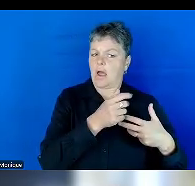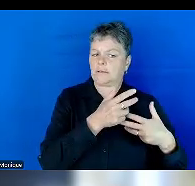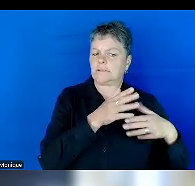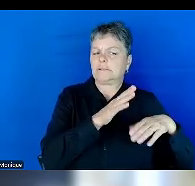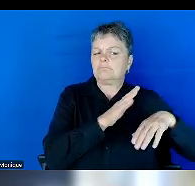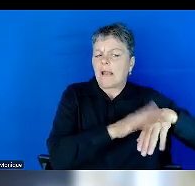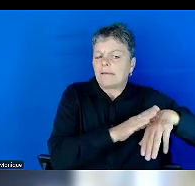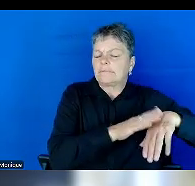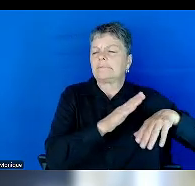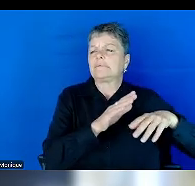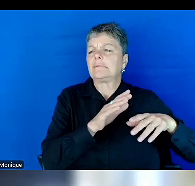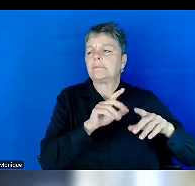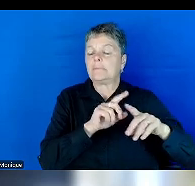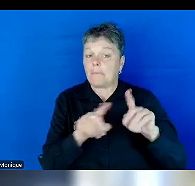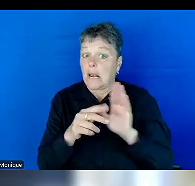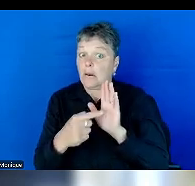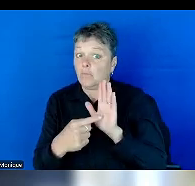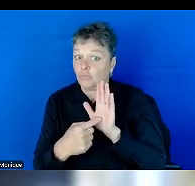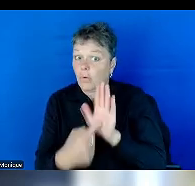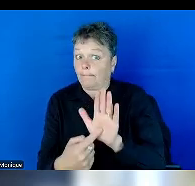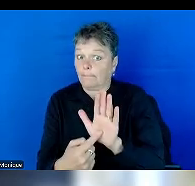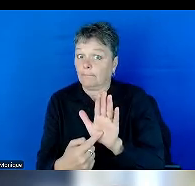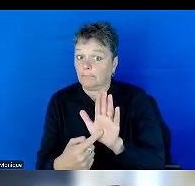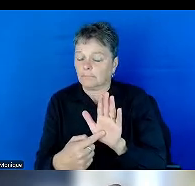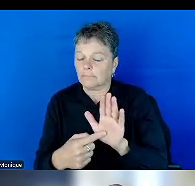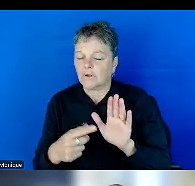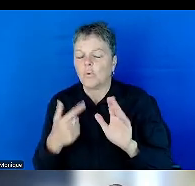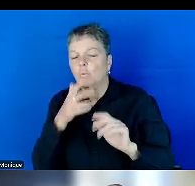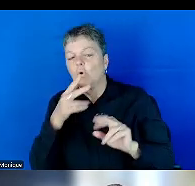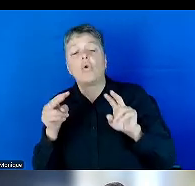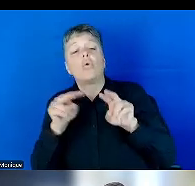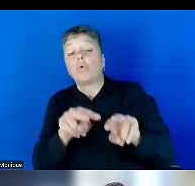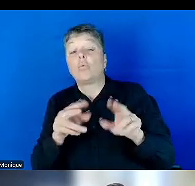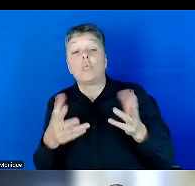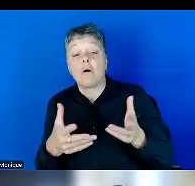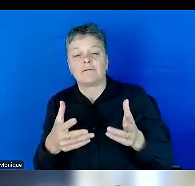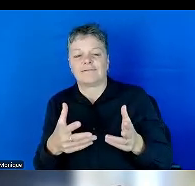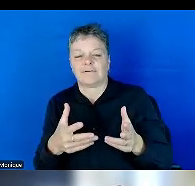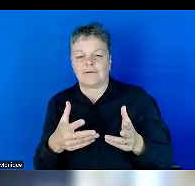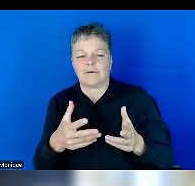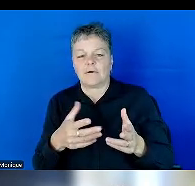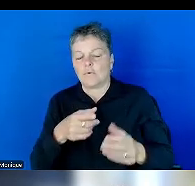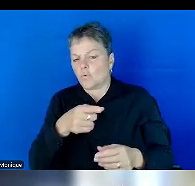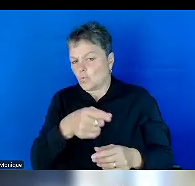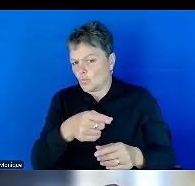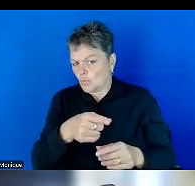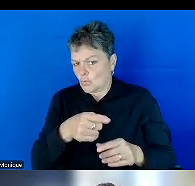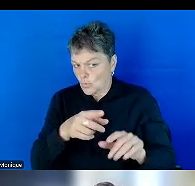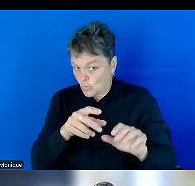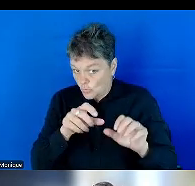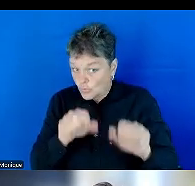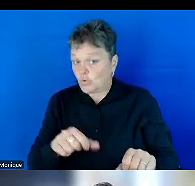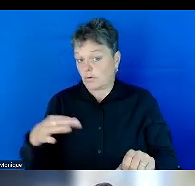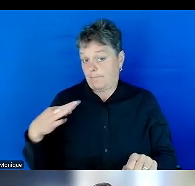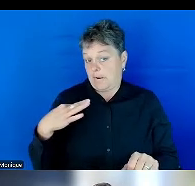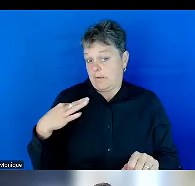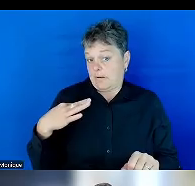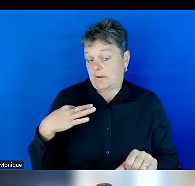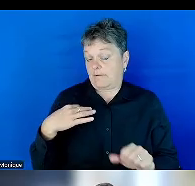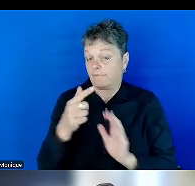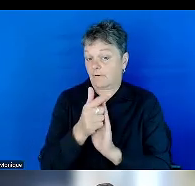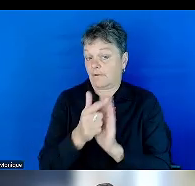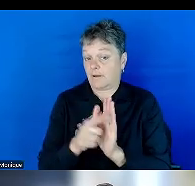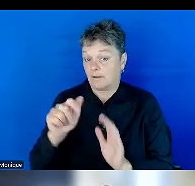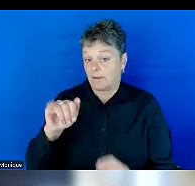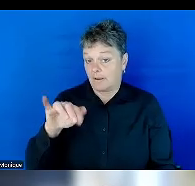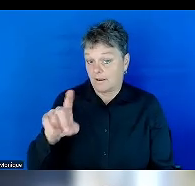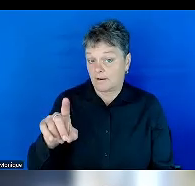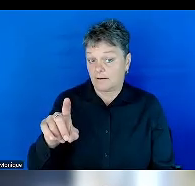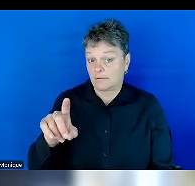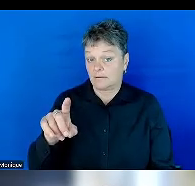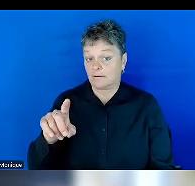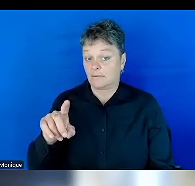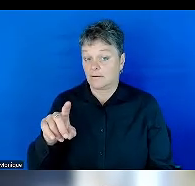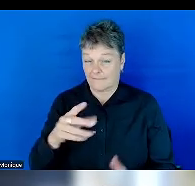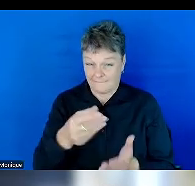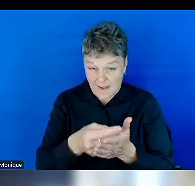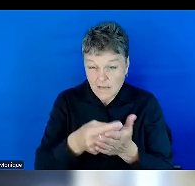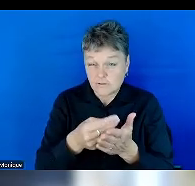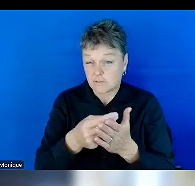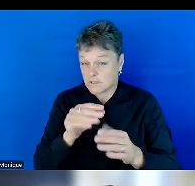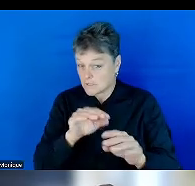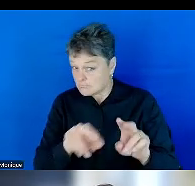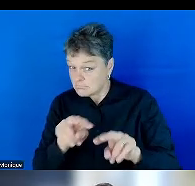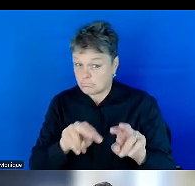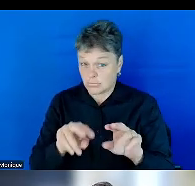representation which is financial eligibility to legal aid. um services. So as I mentioned earlier